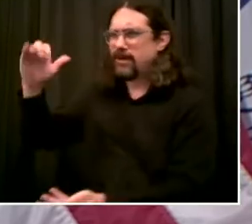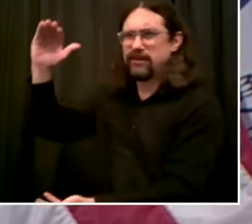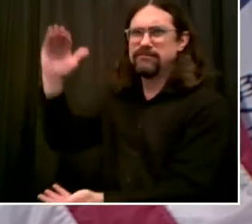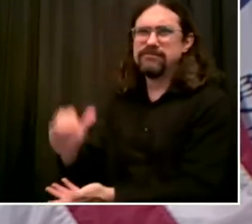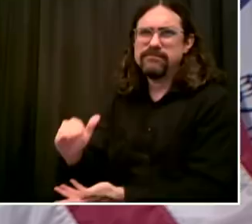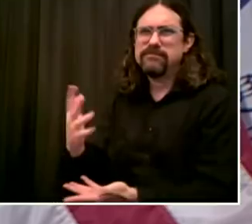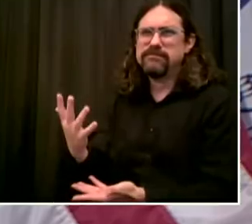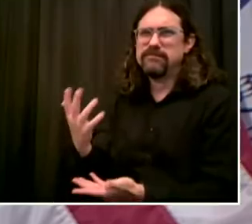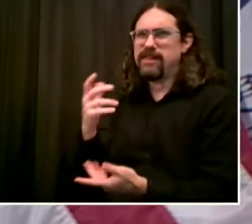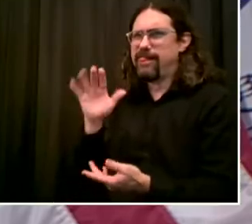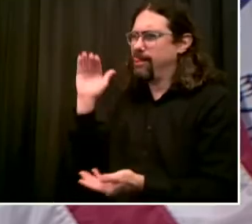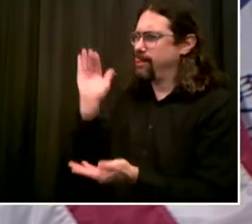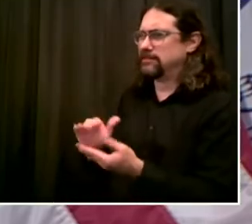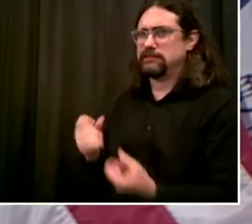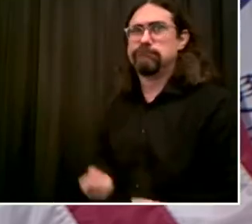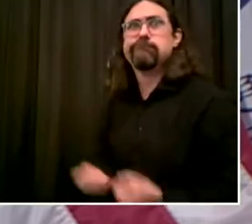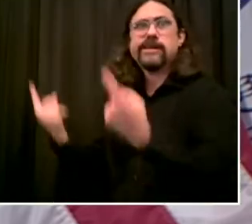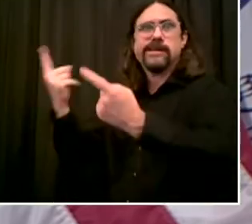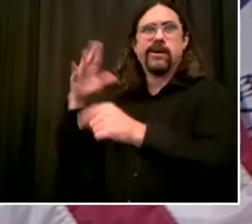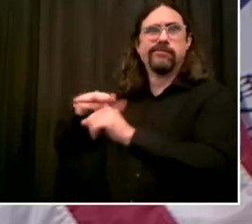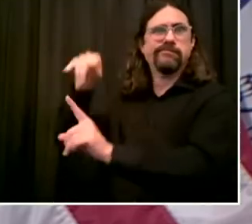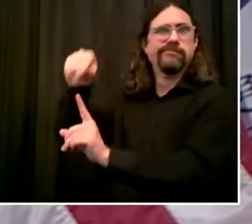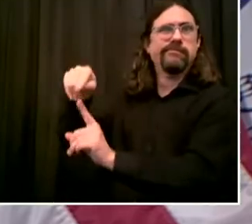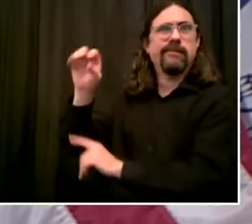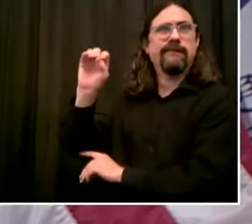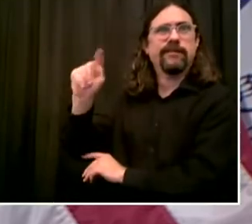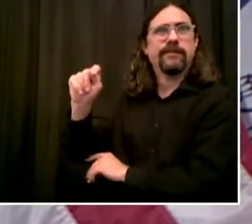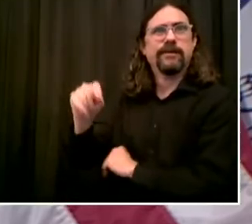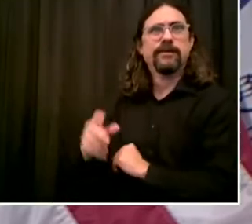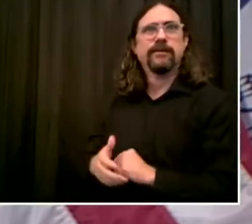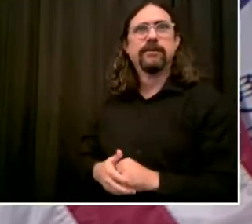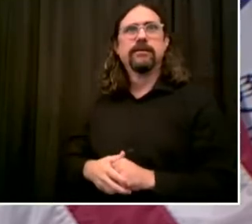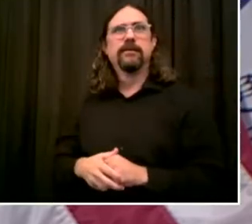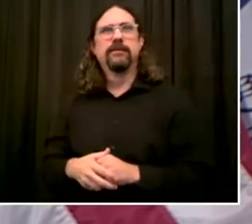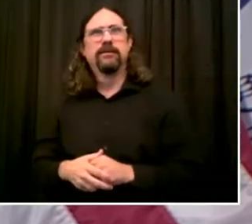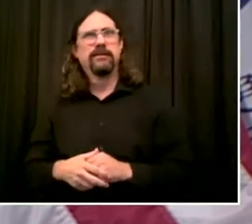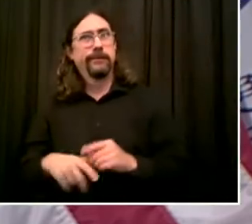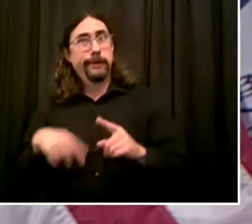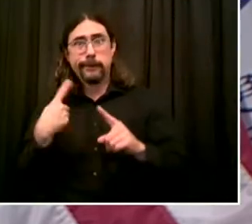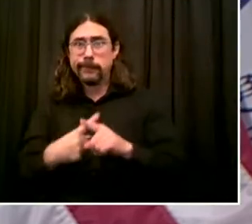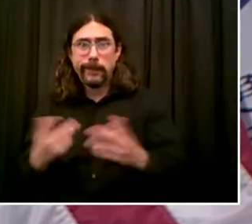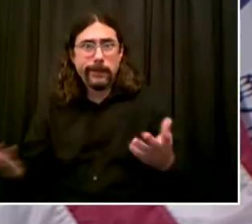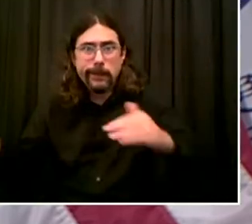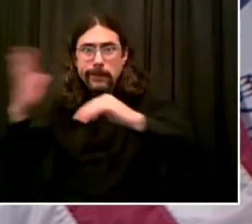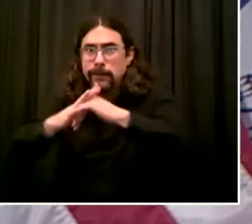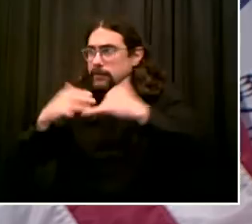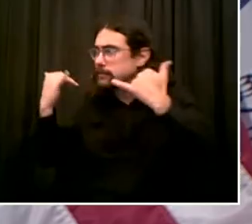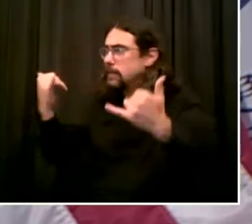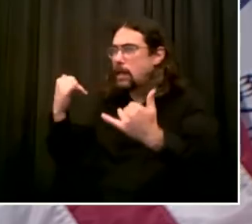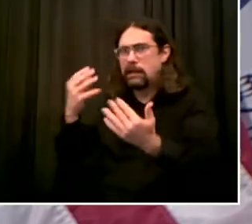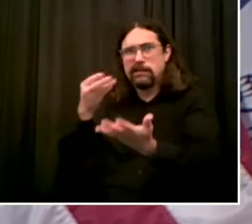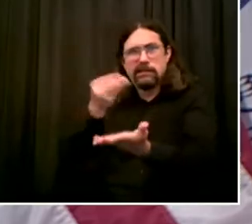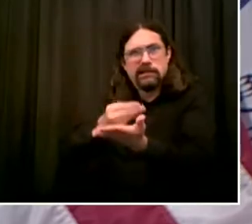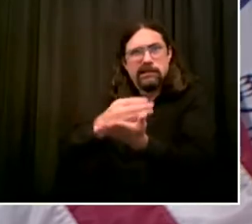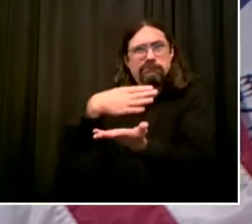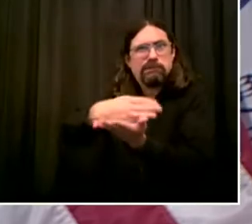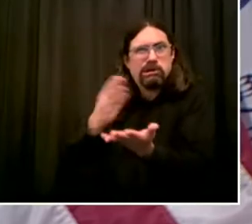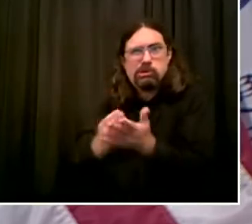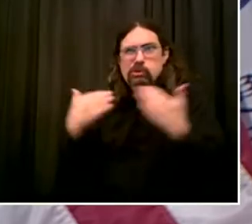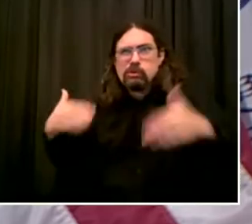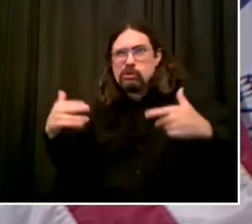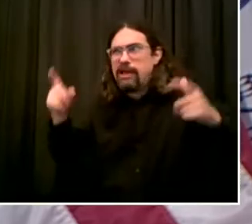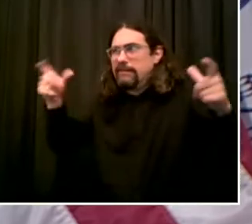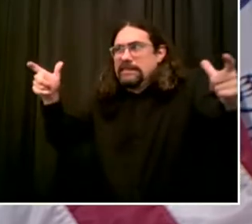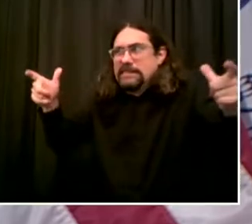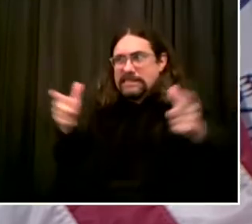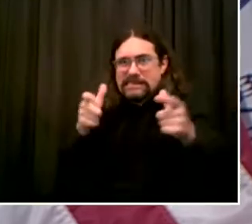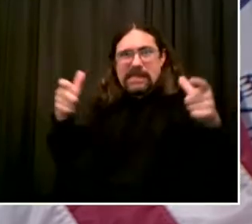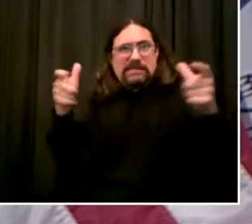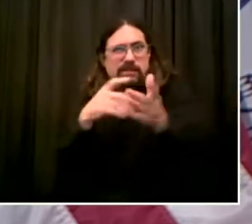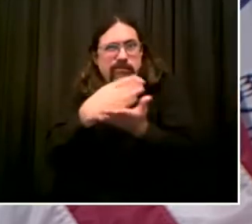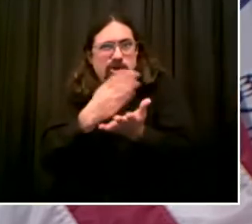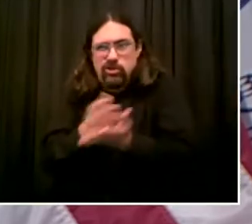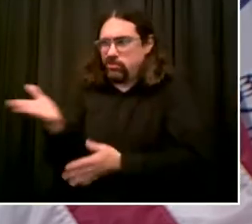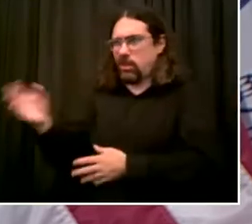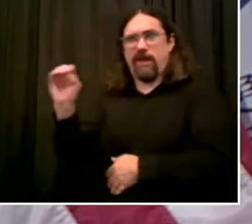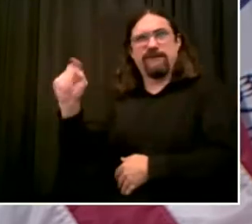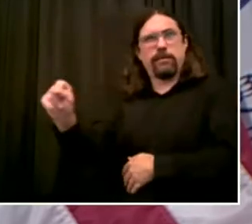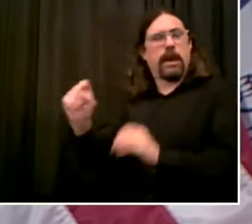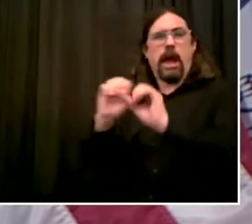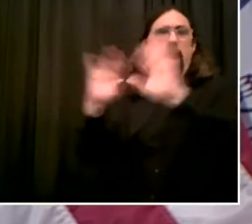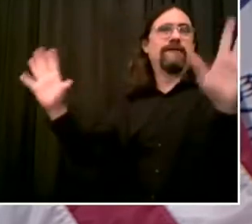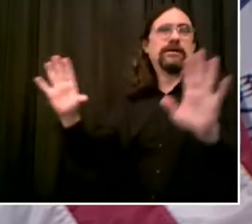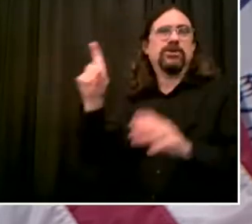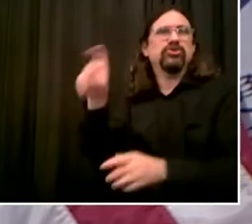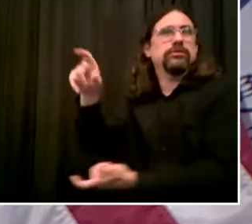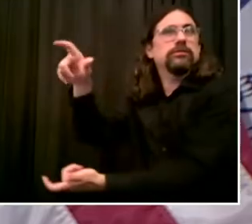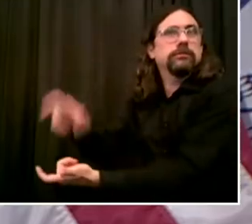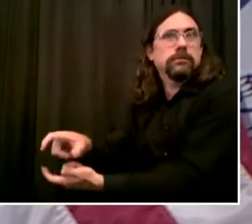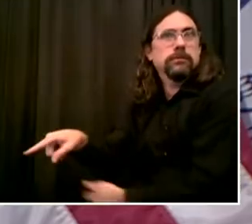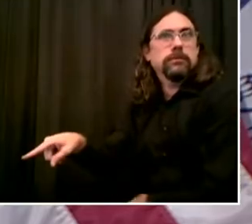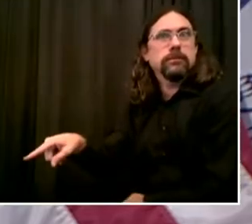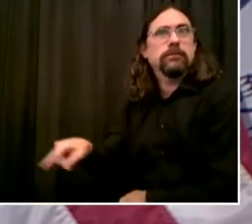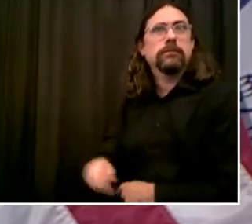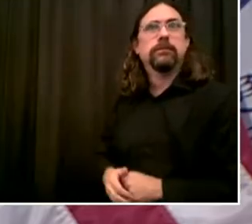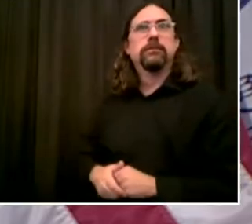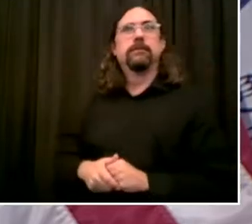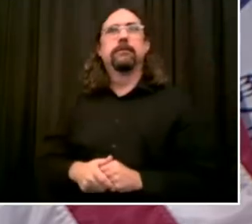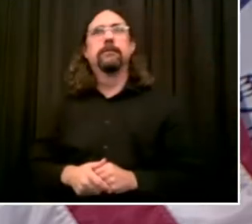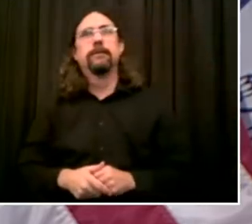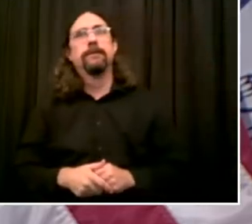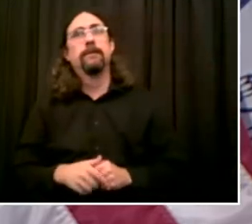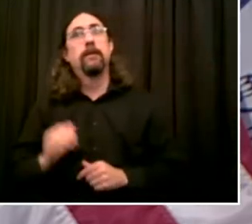NYPD AND OTHER AGENCIES TO